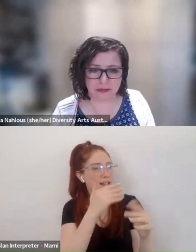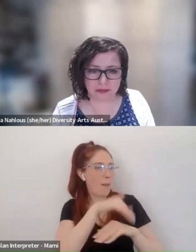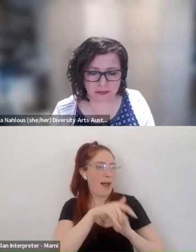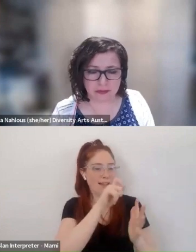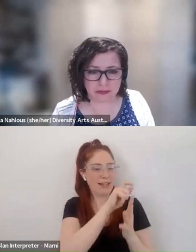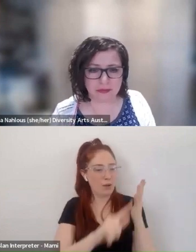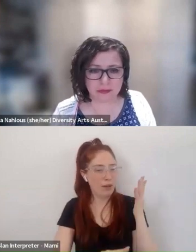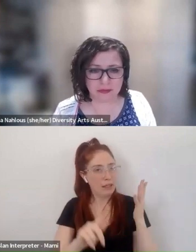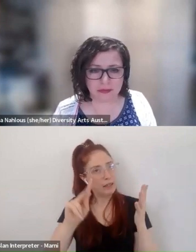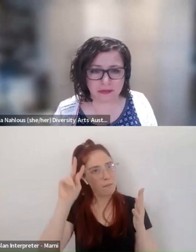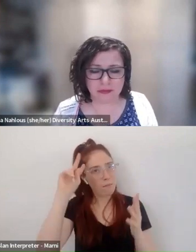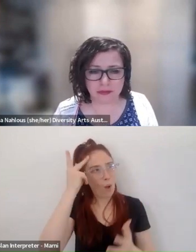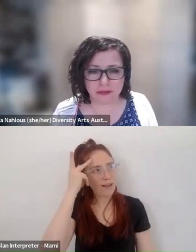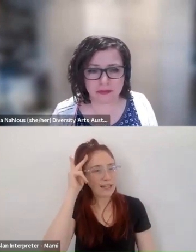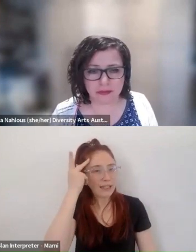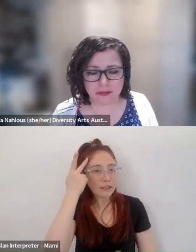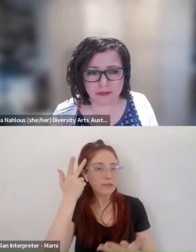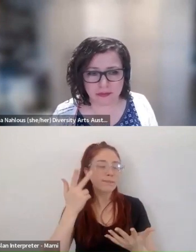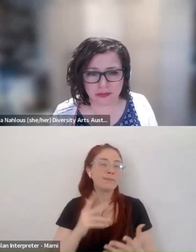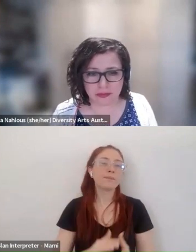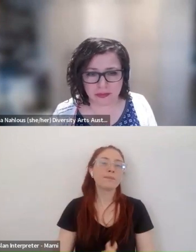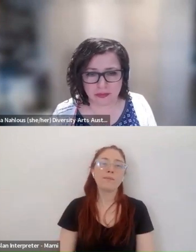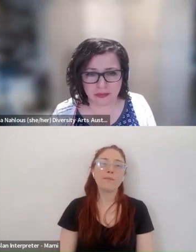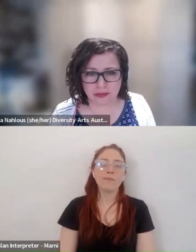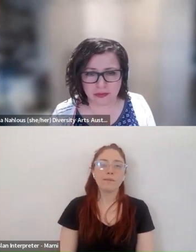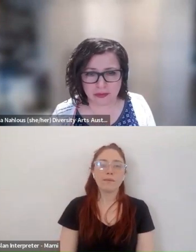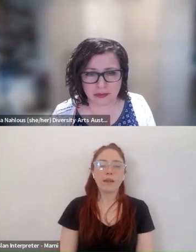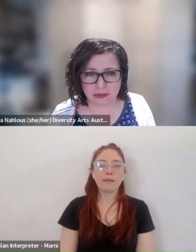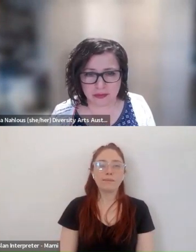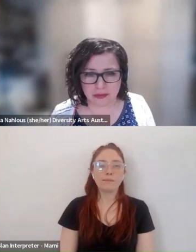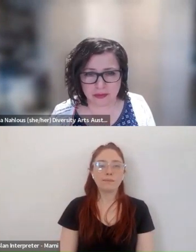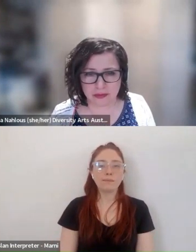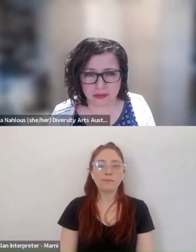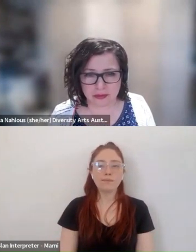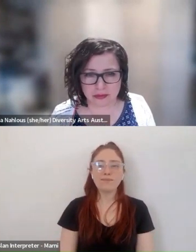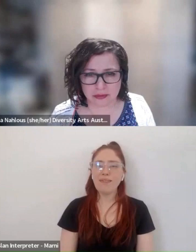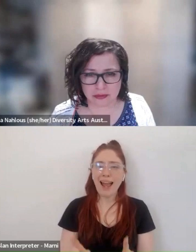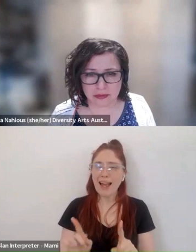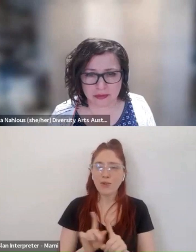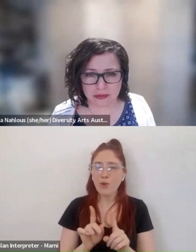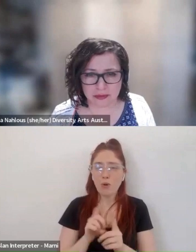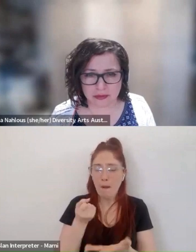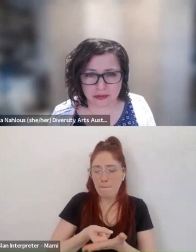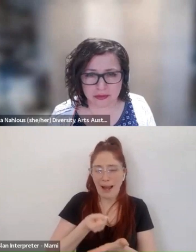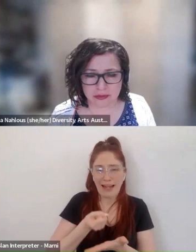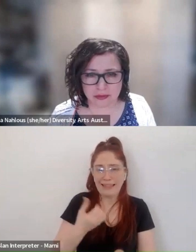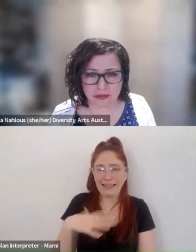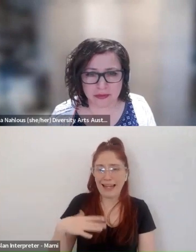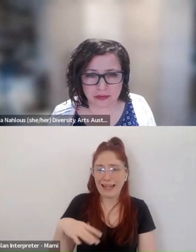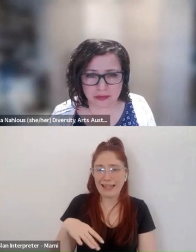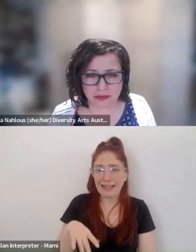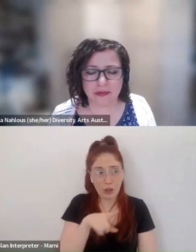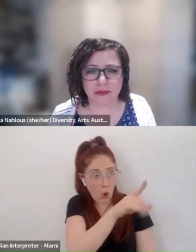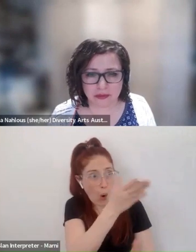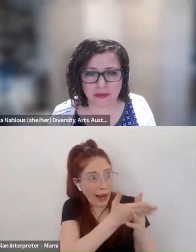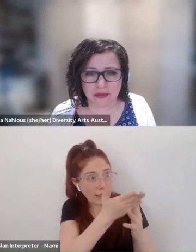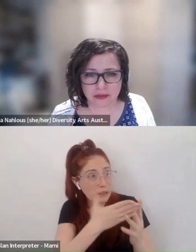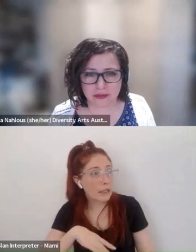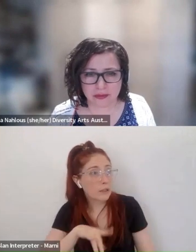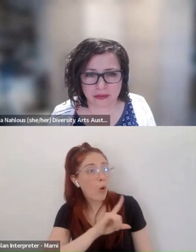in this country. There's also the very basic thing about what someone needs in terms of access. So for example, our